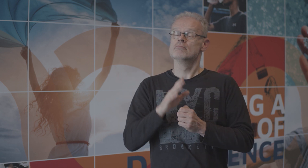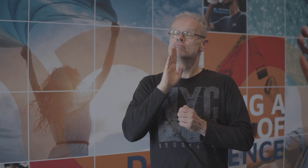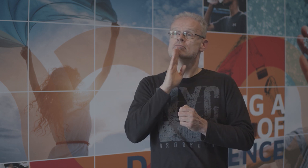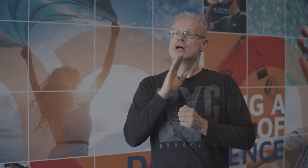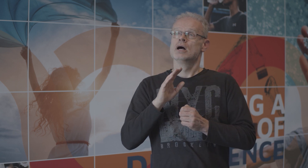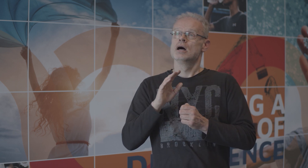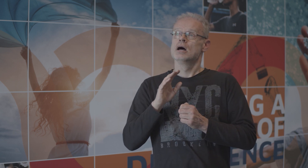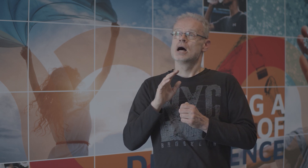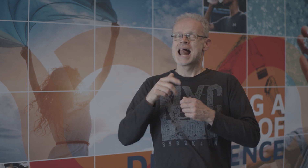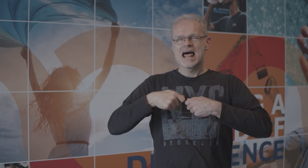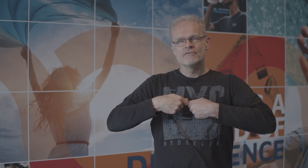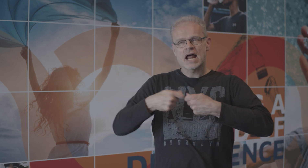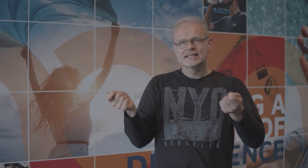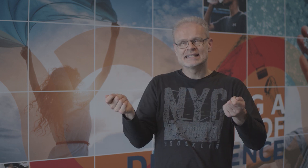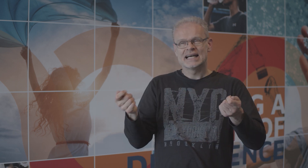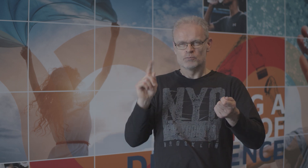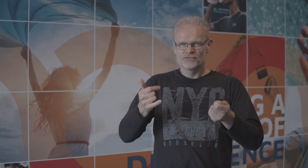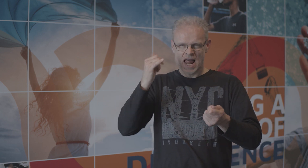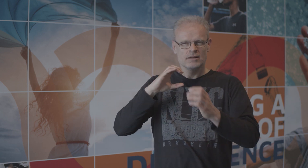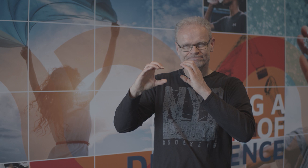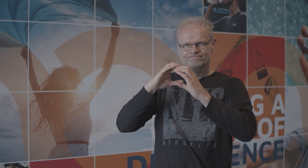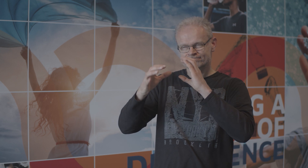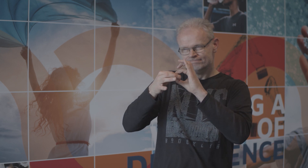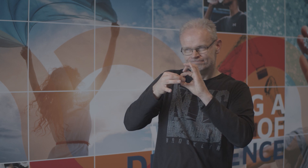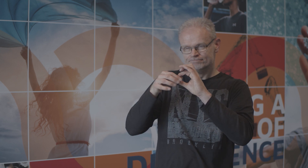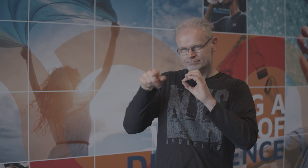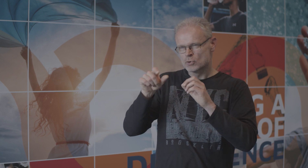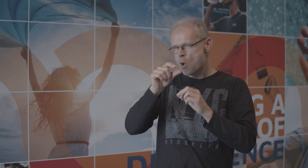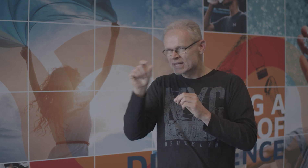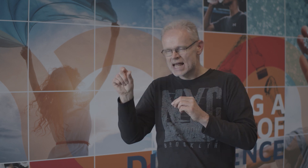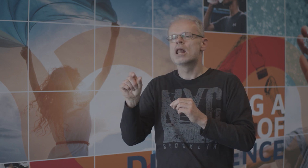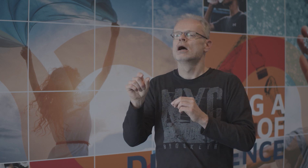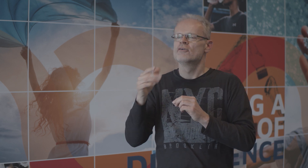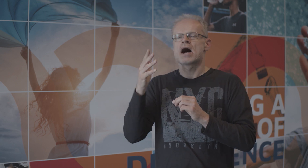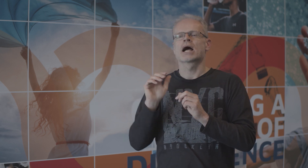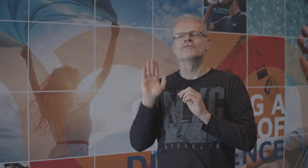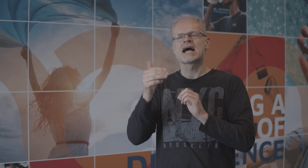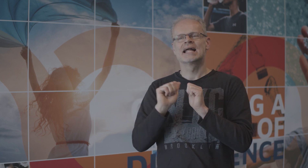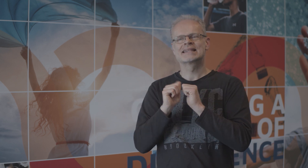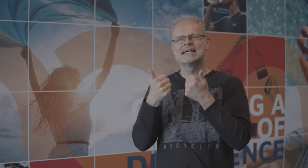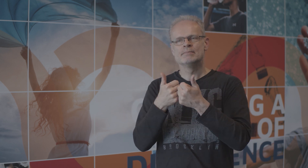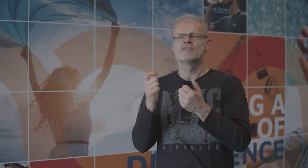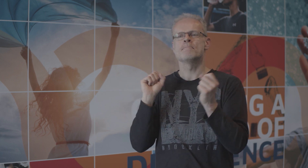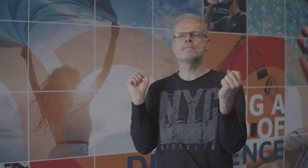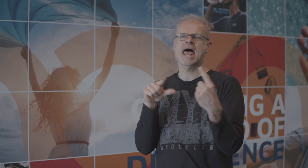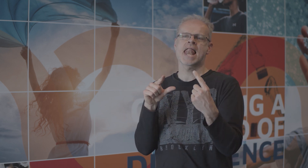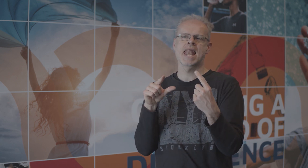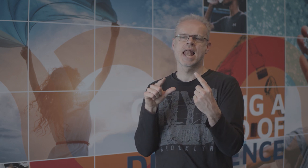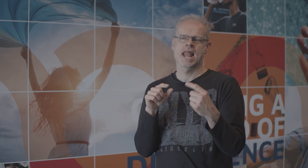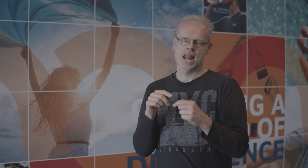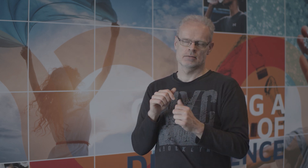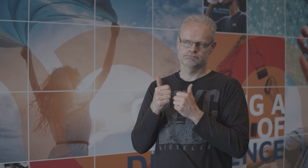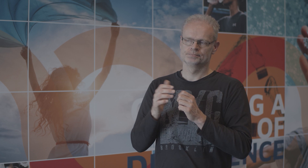I often discuss parts with the supplier, usually via Microsoft Teams or email.